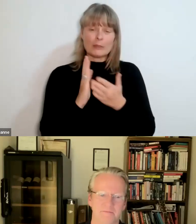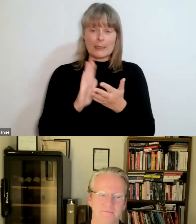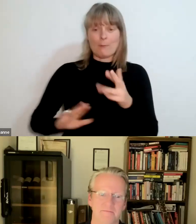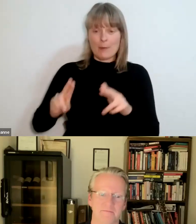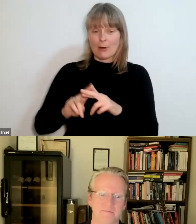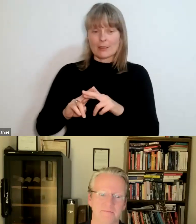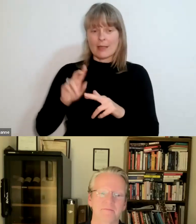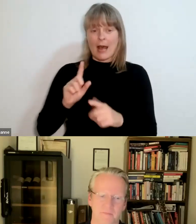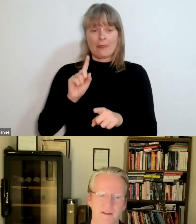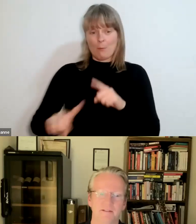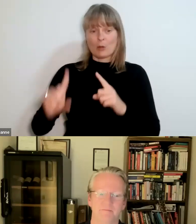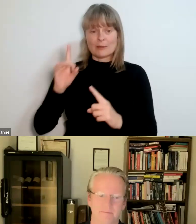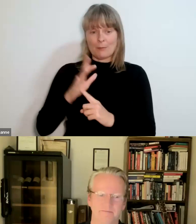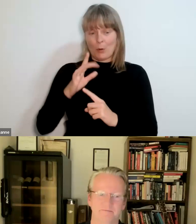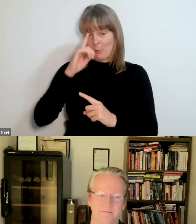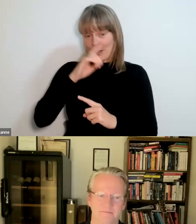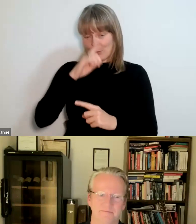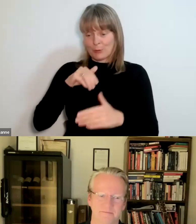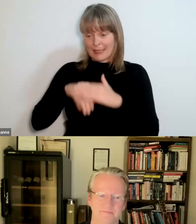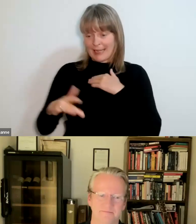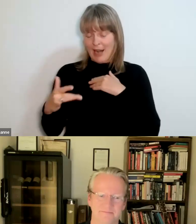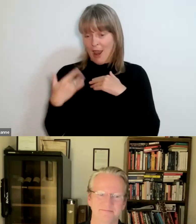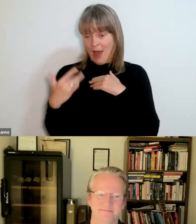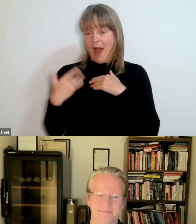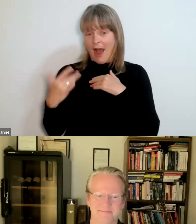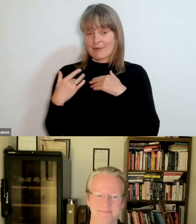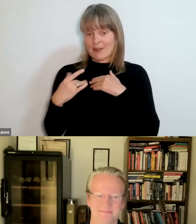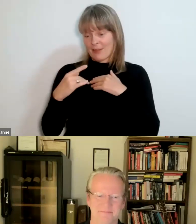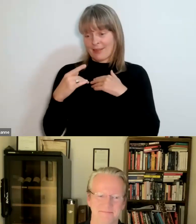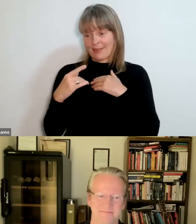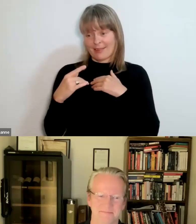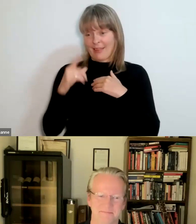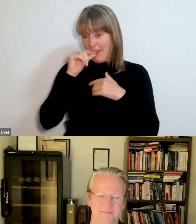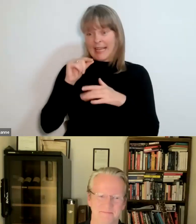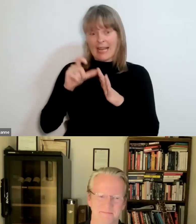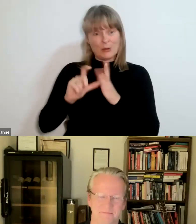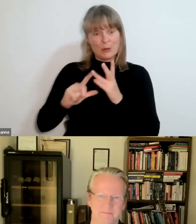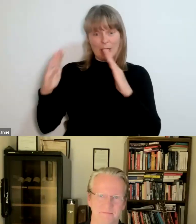as a parent, but actually parents are the number one people in children's lives who can do